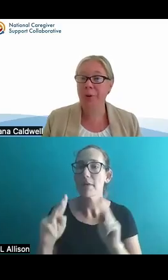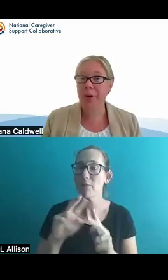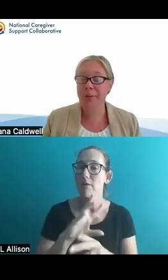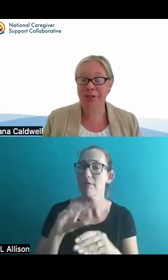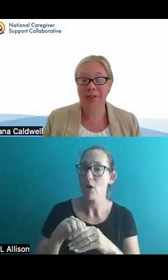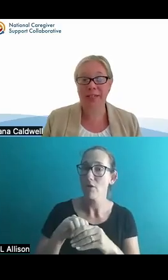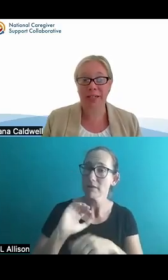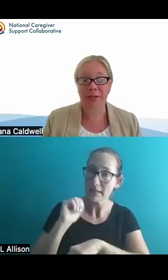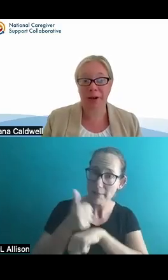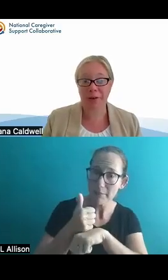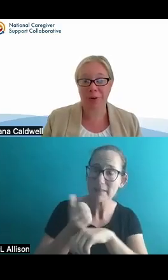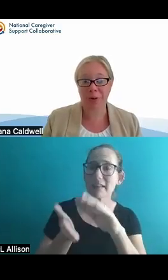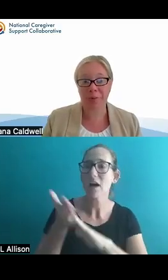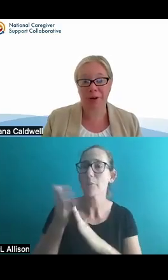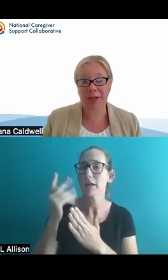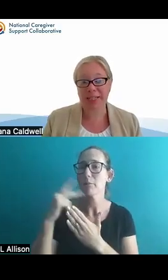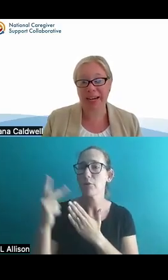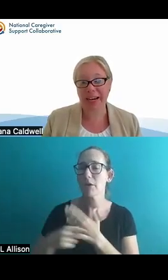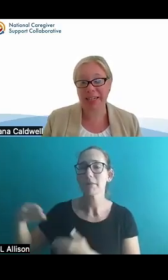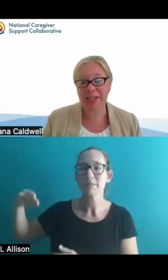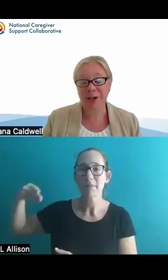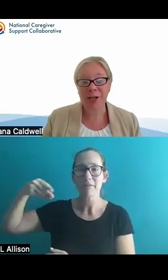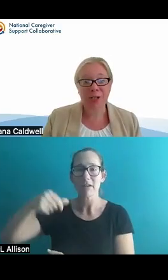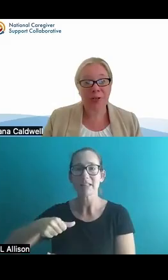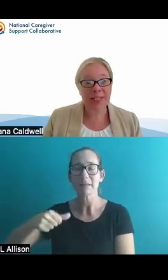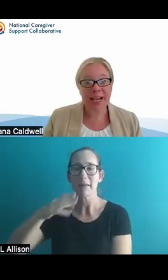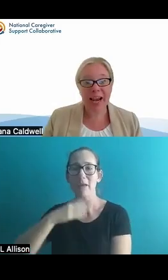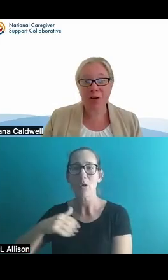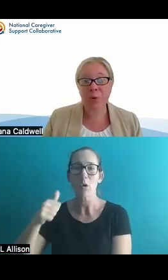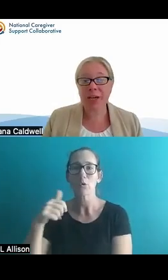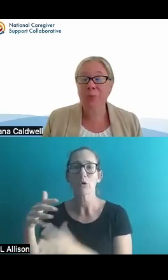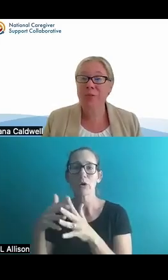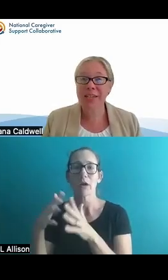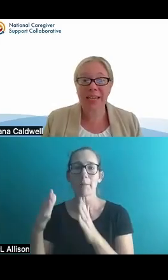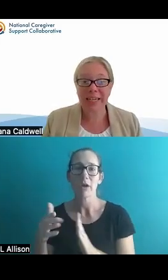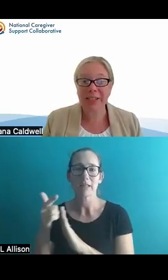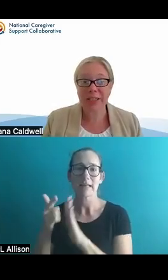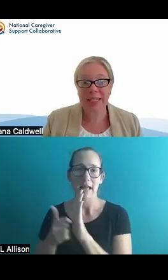programs funded by the Older American Act. So, as the TACC, we can provide tailored